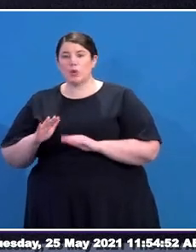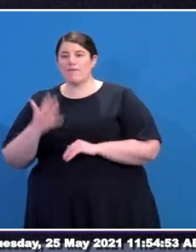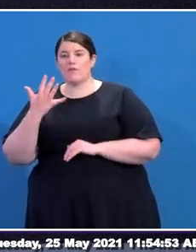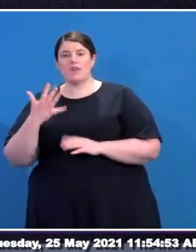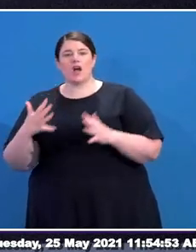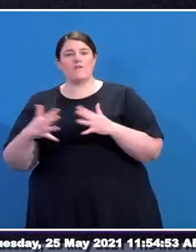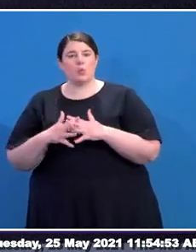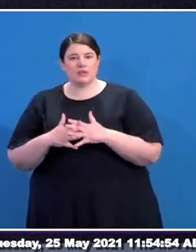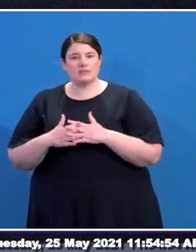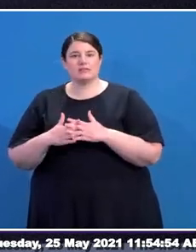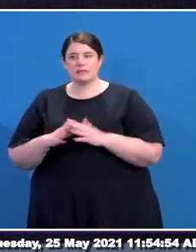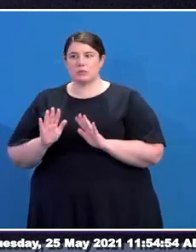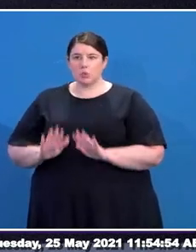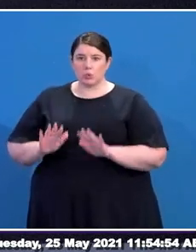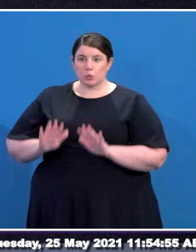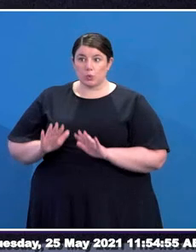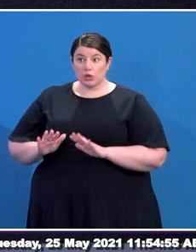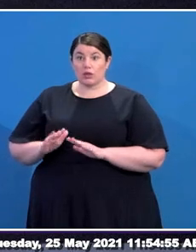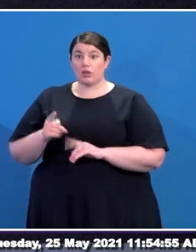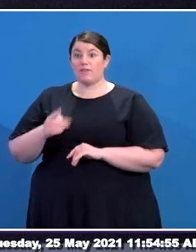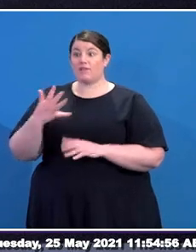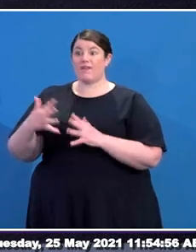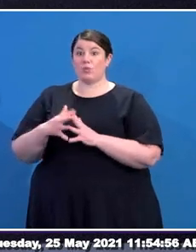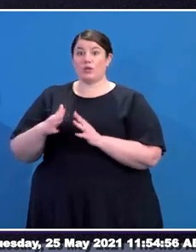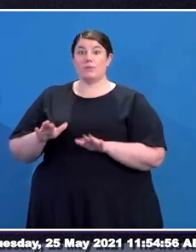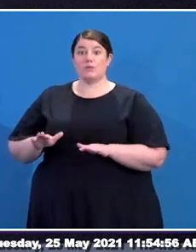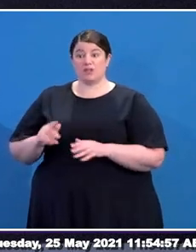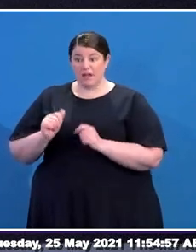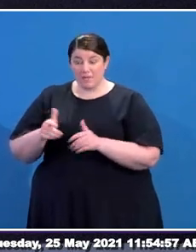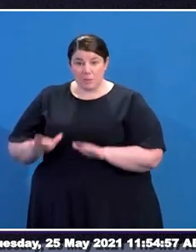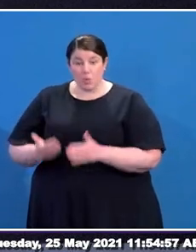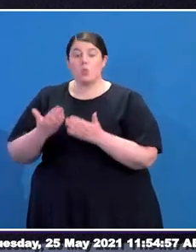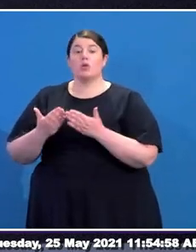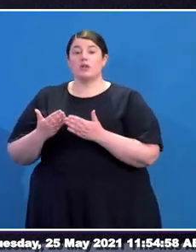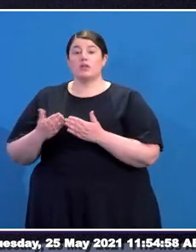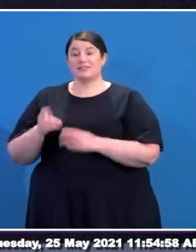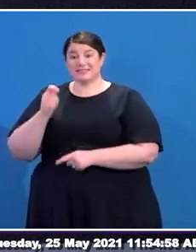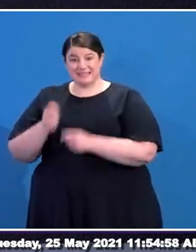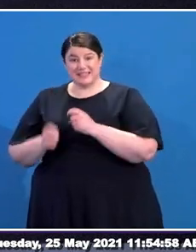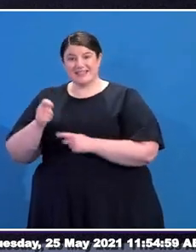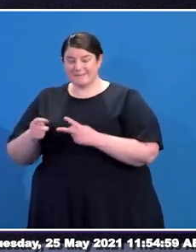And when she was tested, she too showed